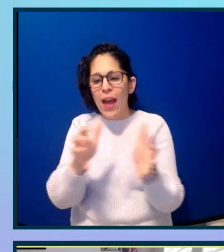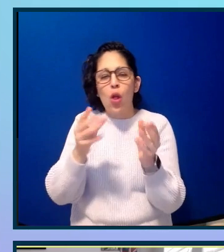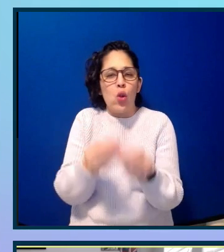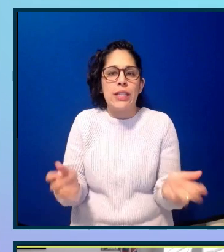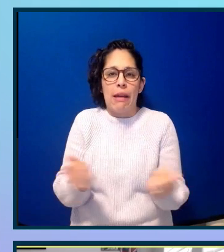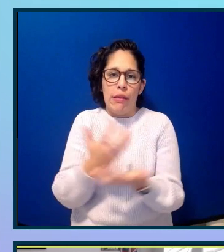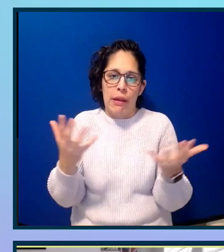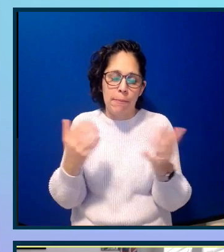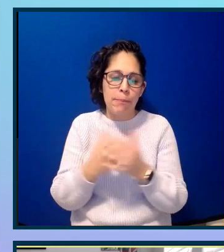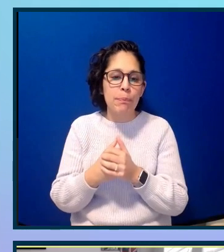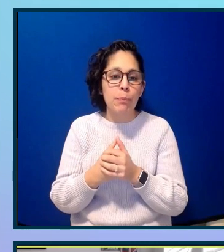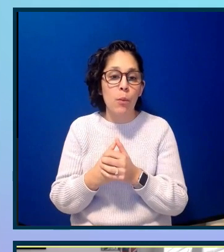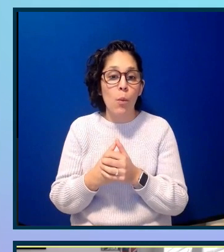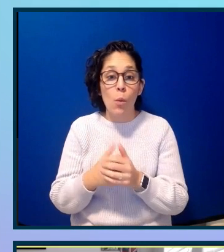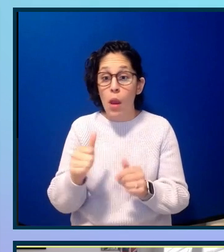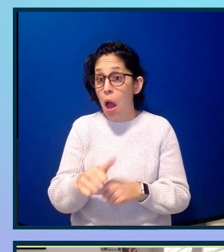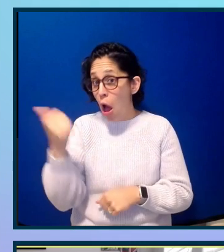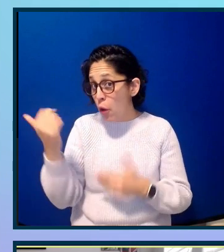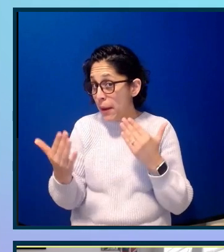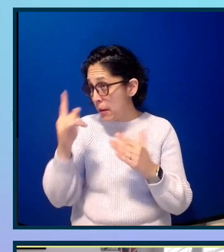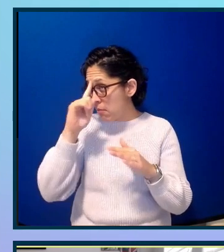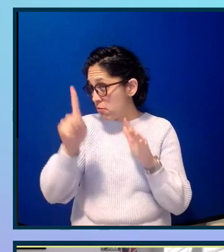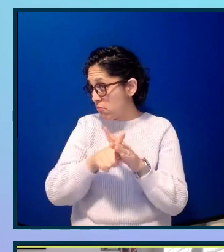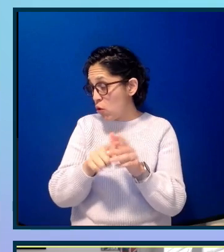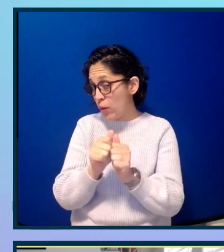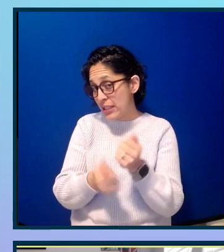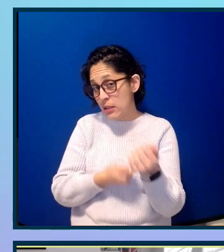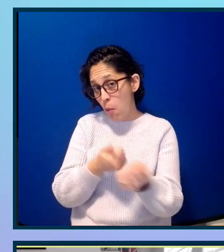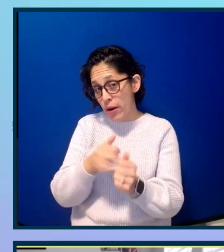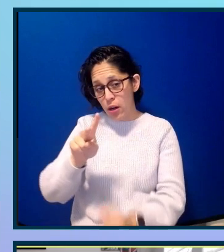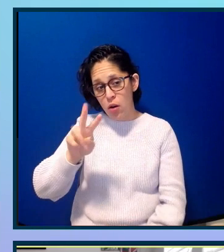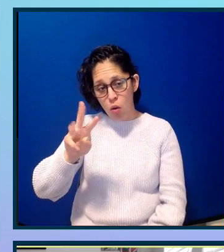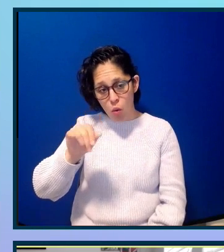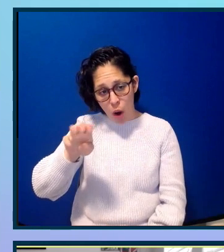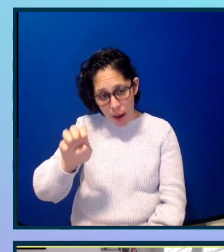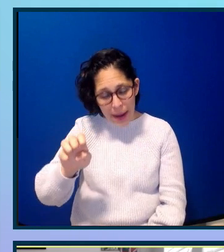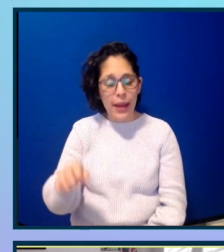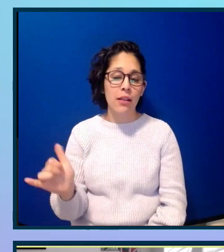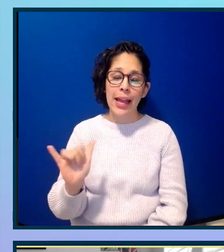So other things that we might think about in terms of supporting Kwame might include using clear page structure